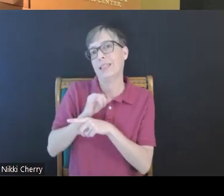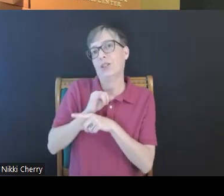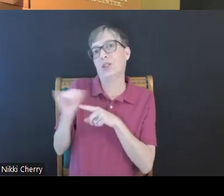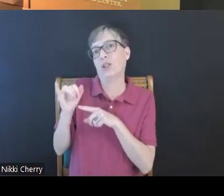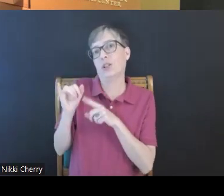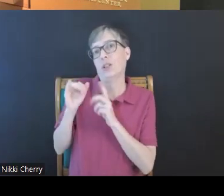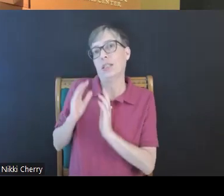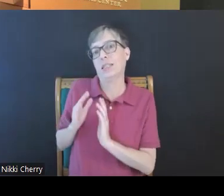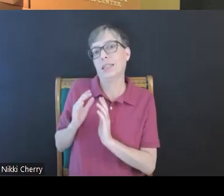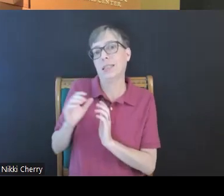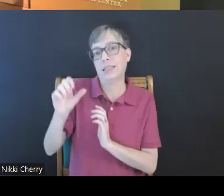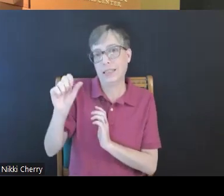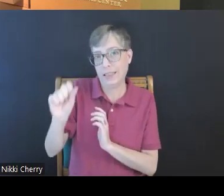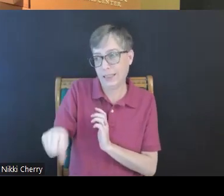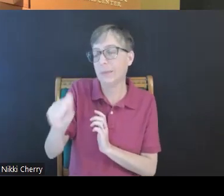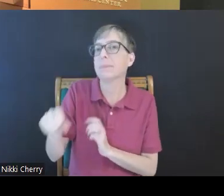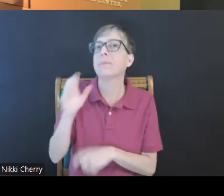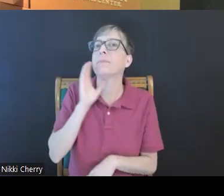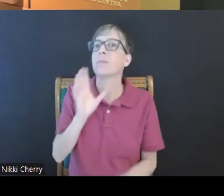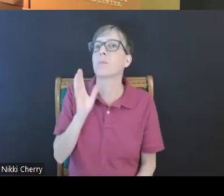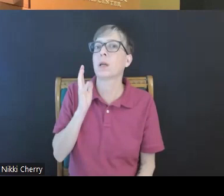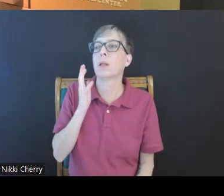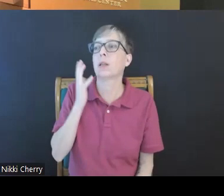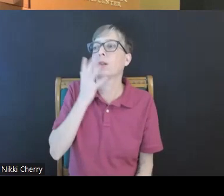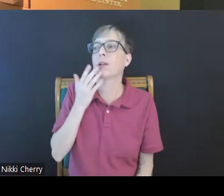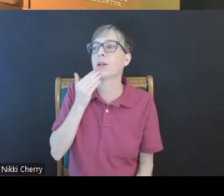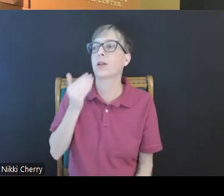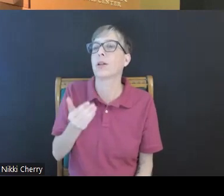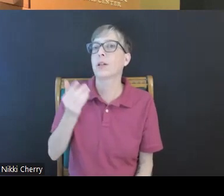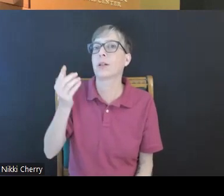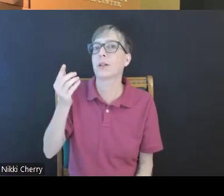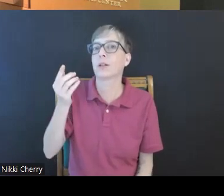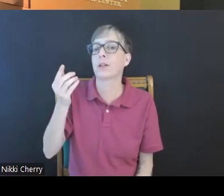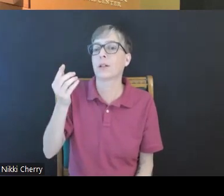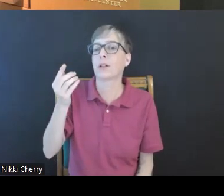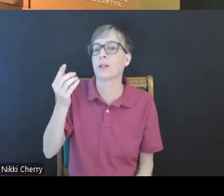gonna look good going down so I hope I haven't offended anybody too much but uh this really